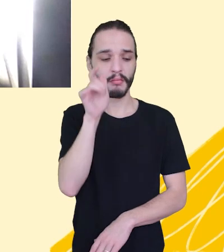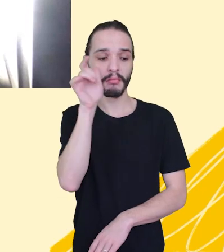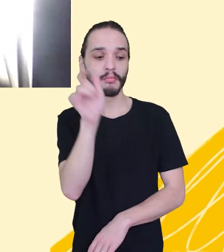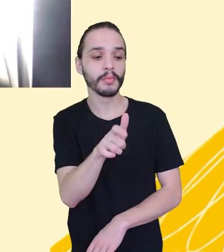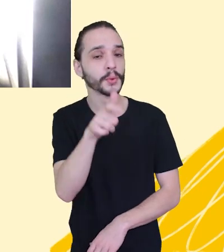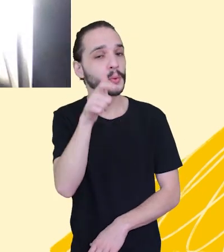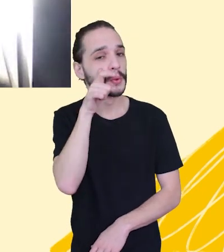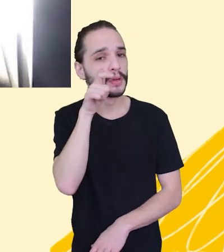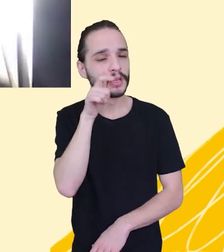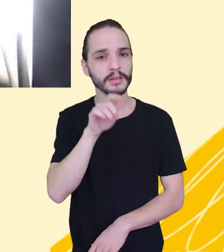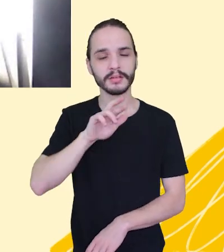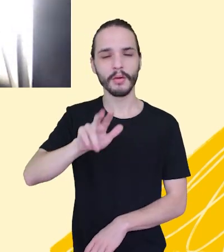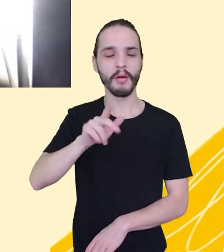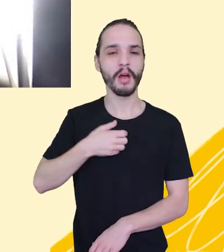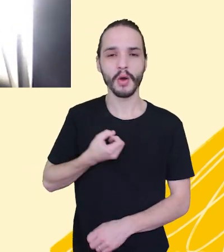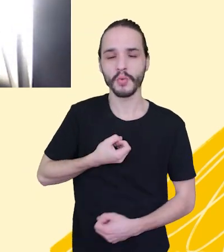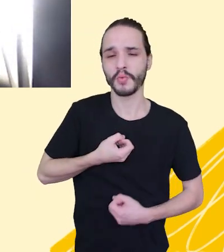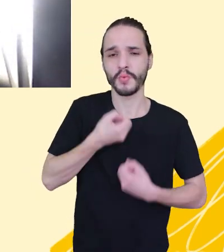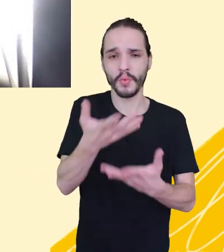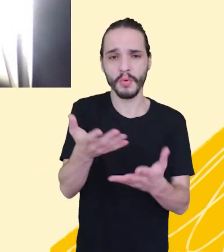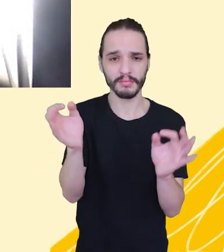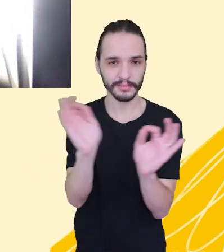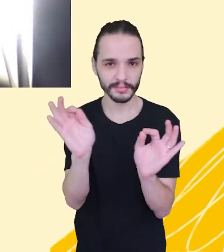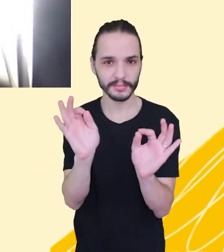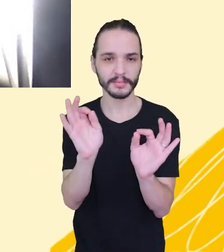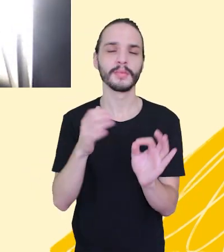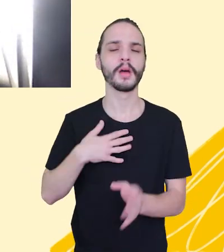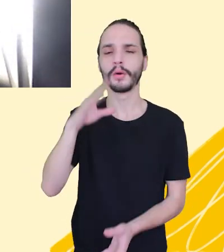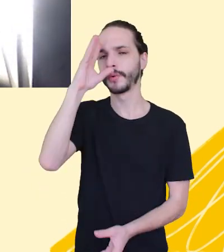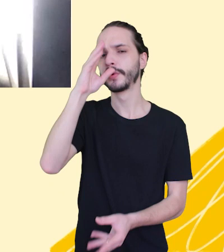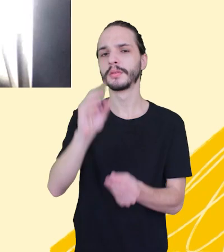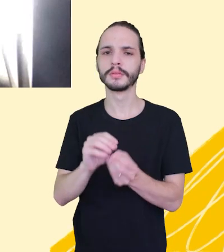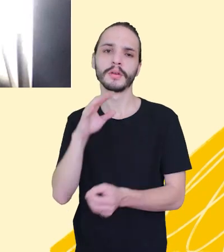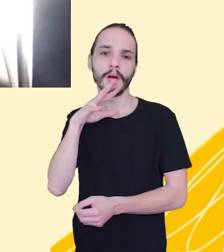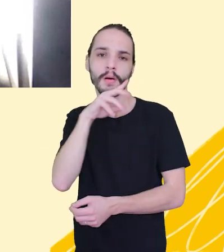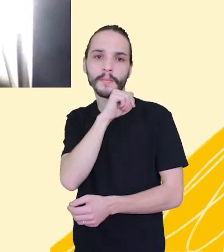Then I understand that sheís obviously the mother of this boy